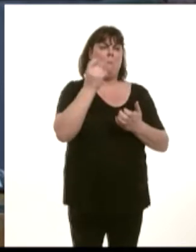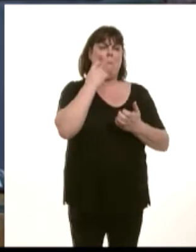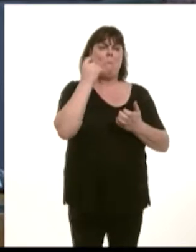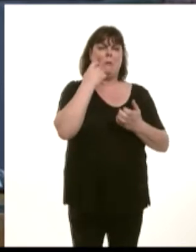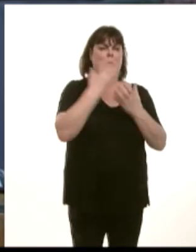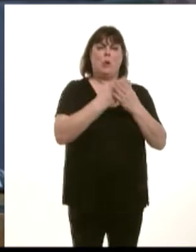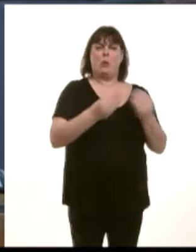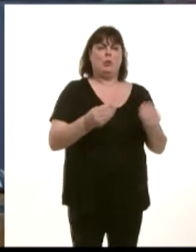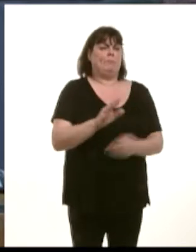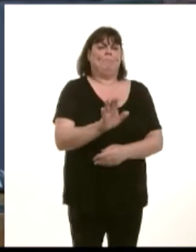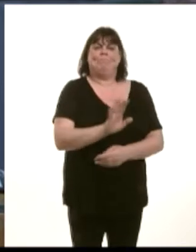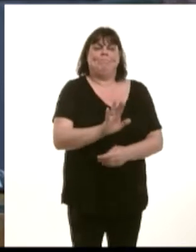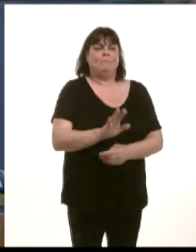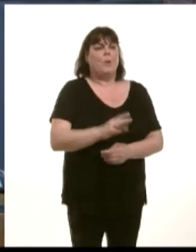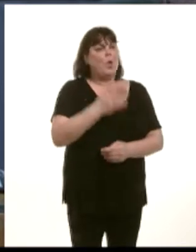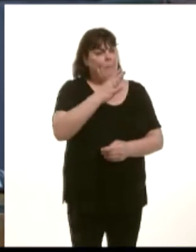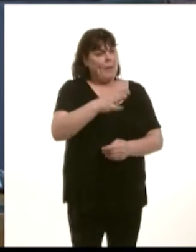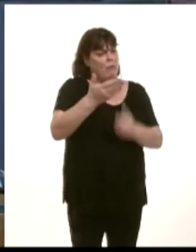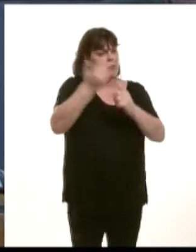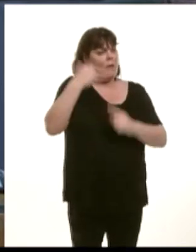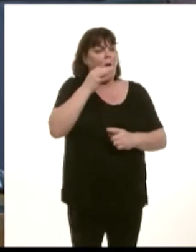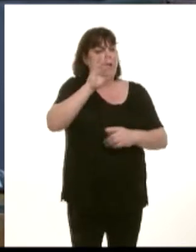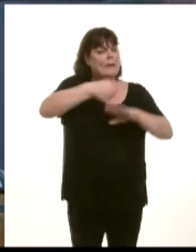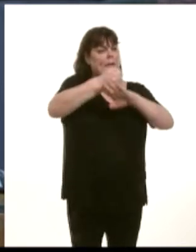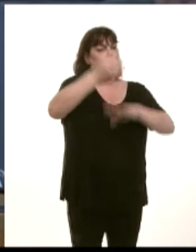You know that I have previously called for a commission to secure the long-term future